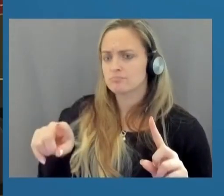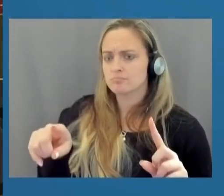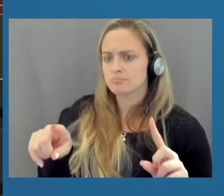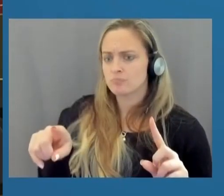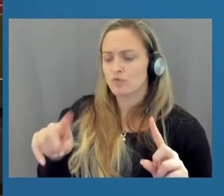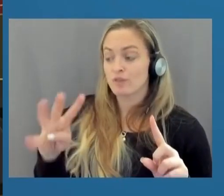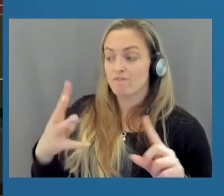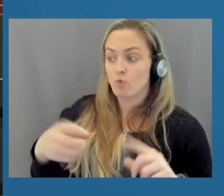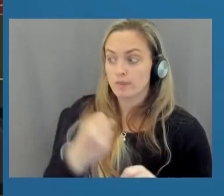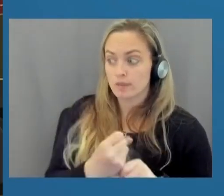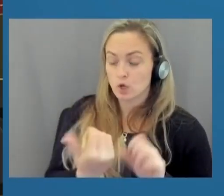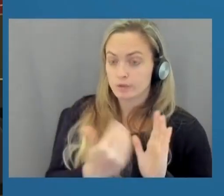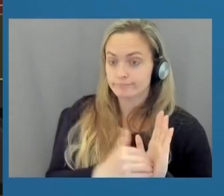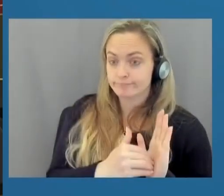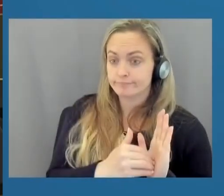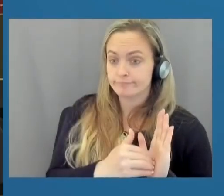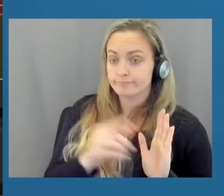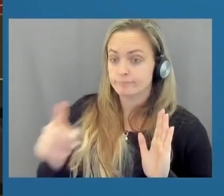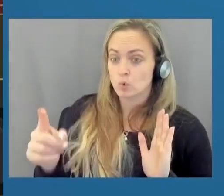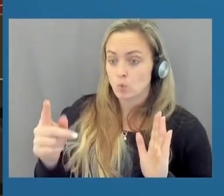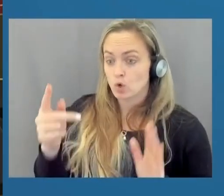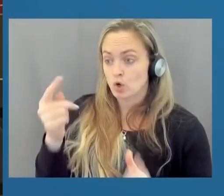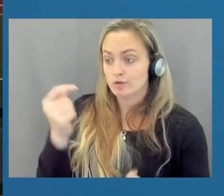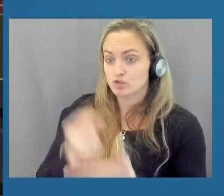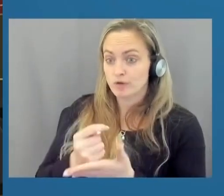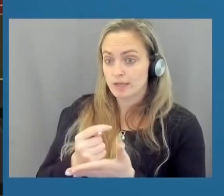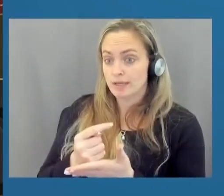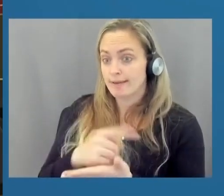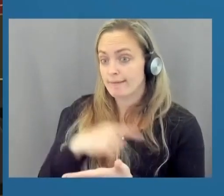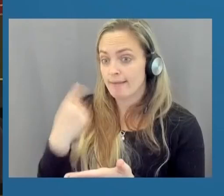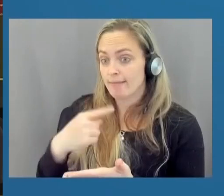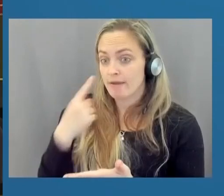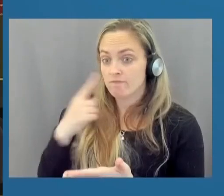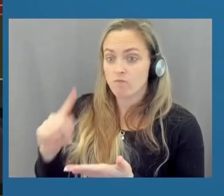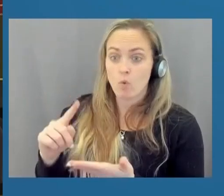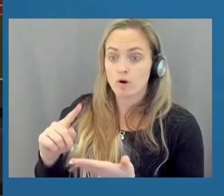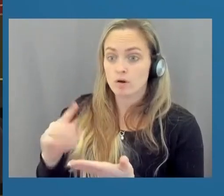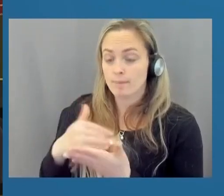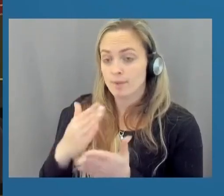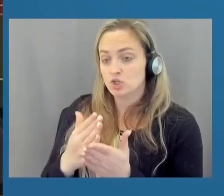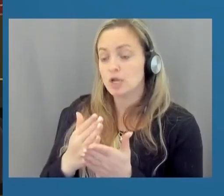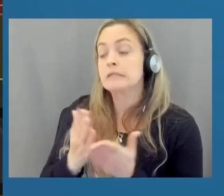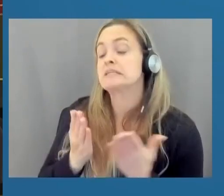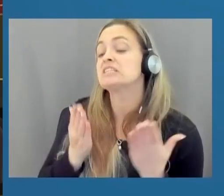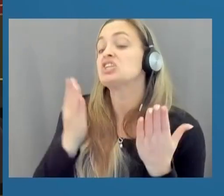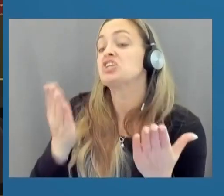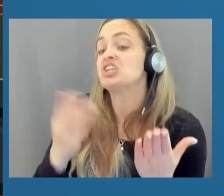row you are treating a deadline for the budget as a suggestion as opposed to a.